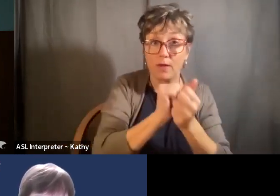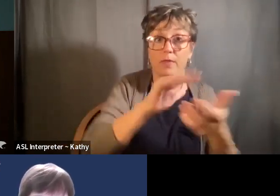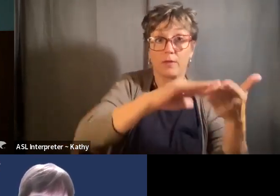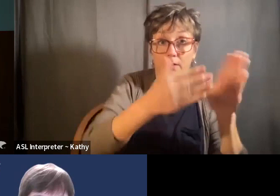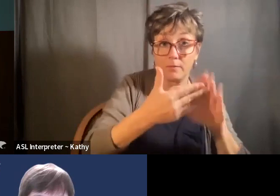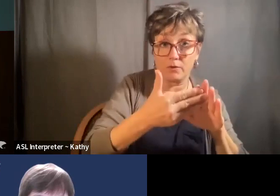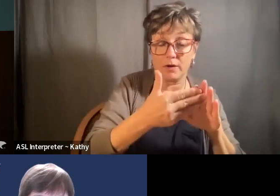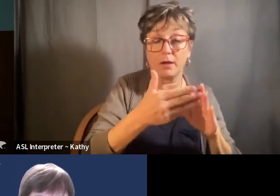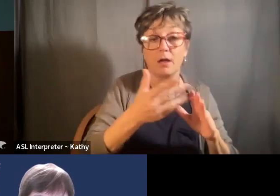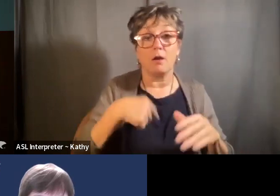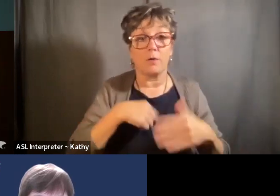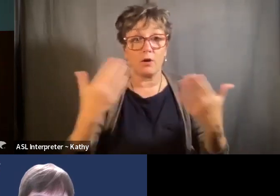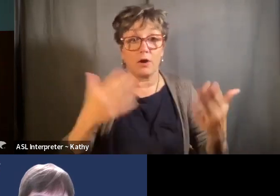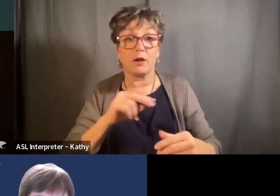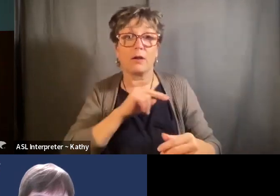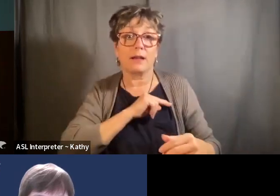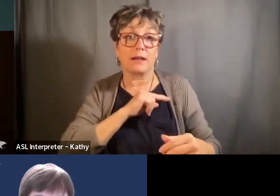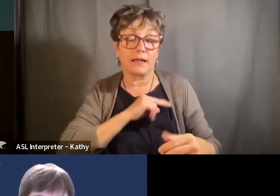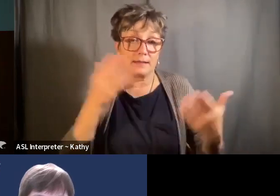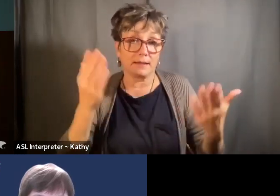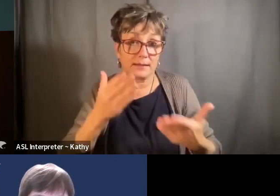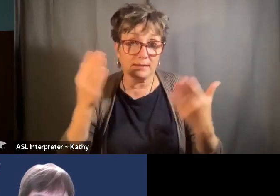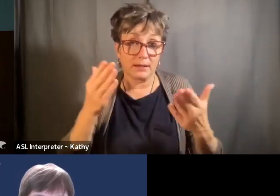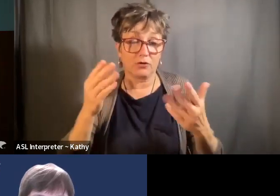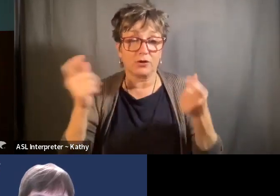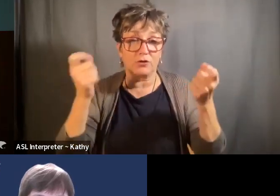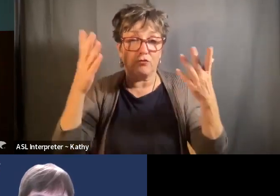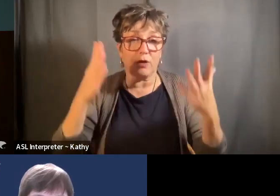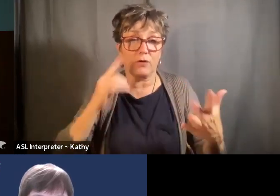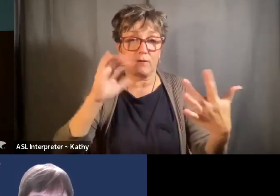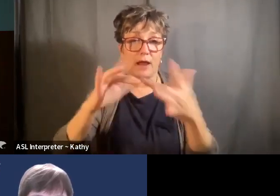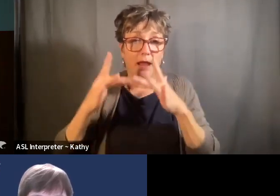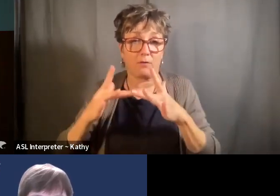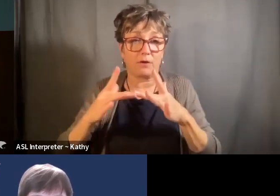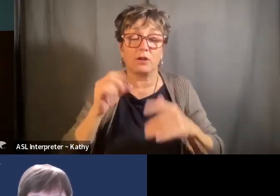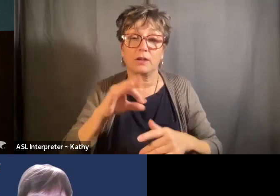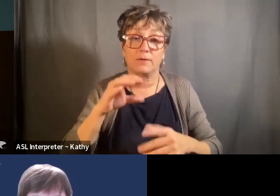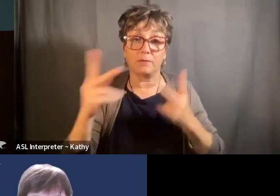Director of Outreach is here to support everyone who needs the support to enter their data in this